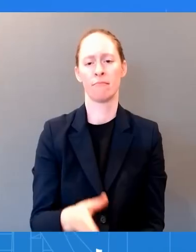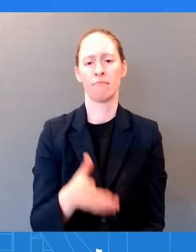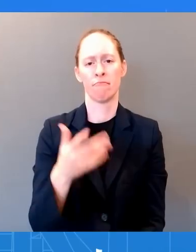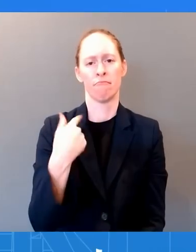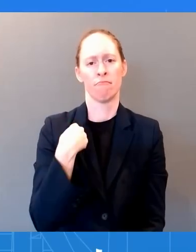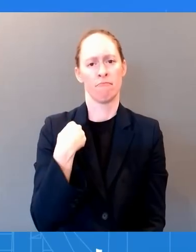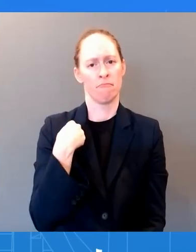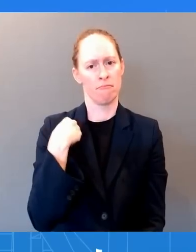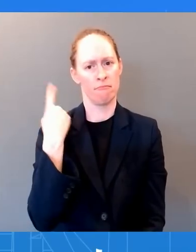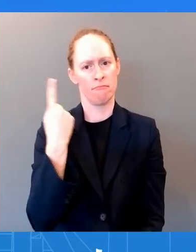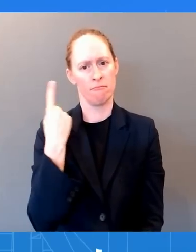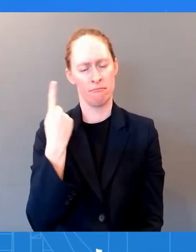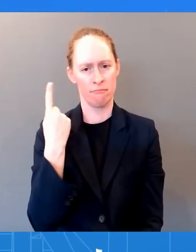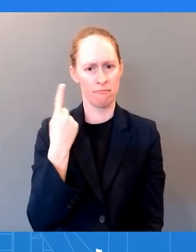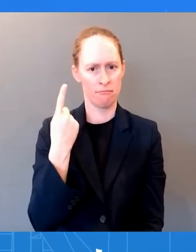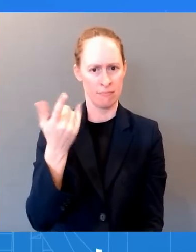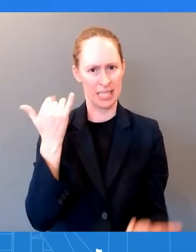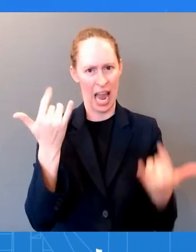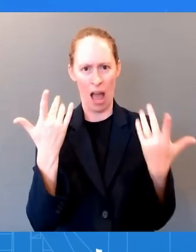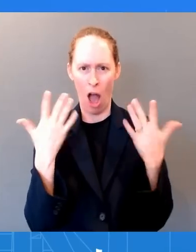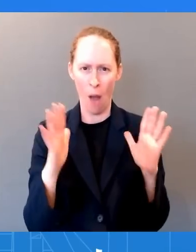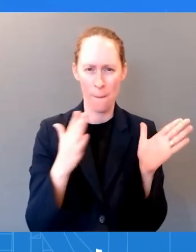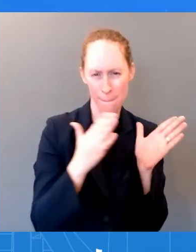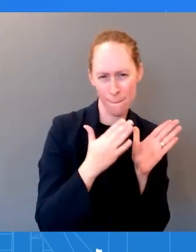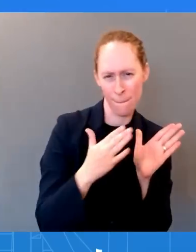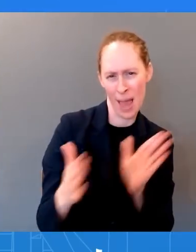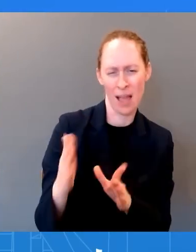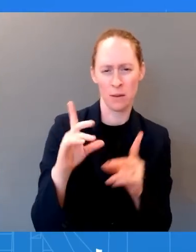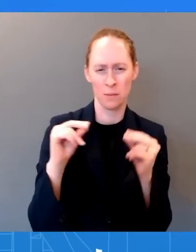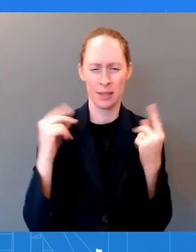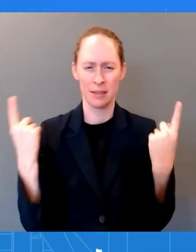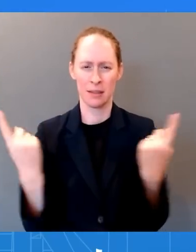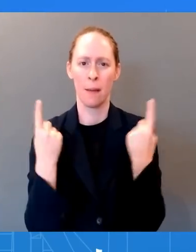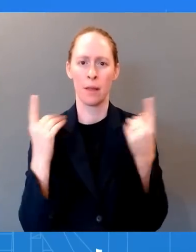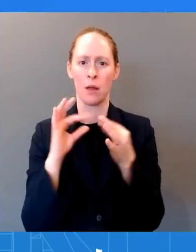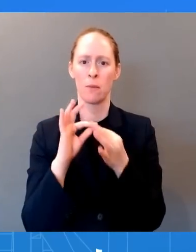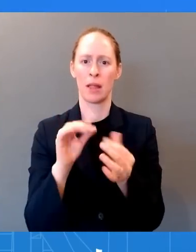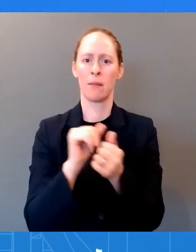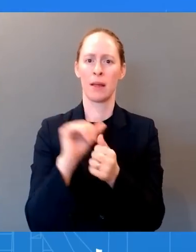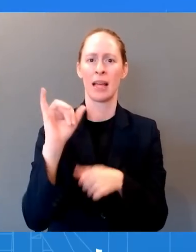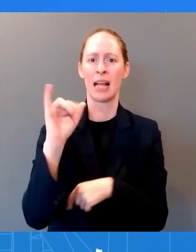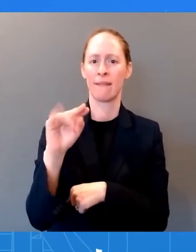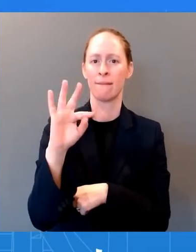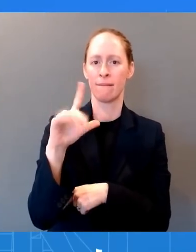He has said many times that he gives the Federal Reserve their independence to --